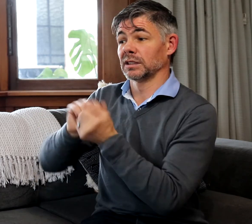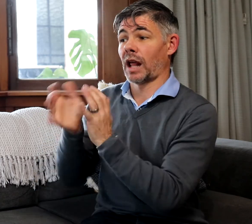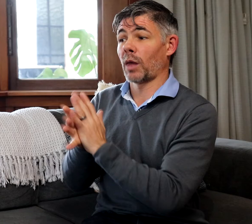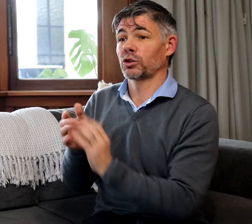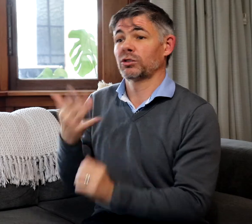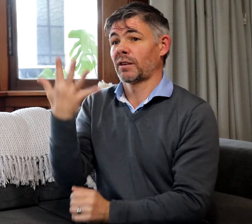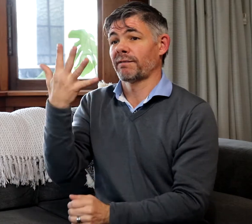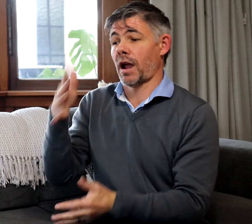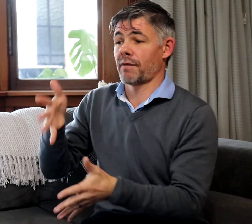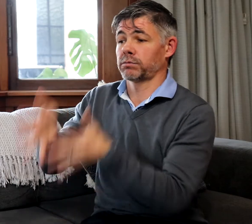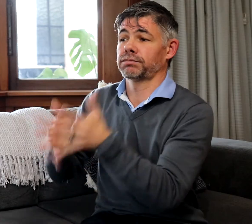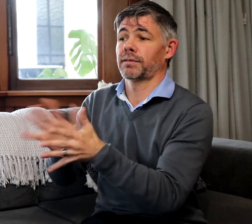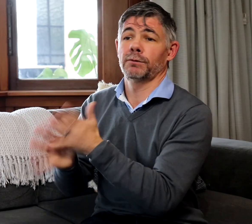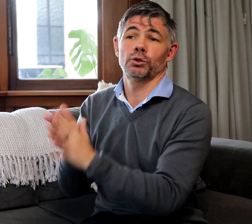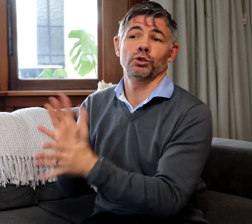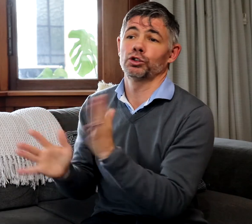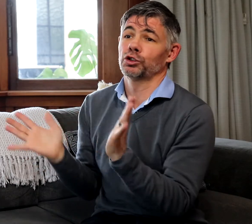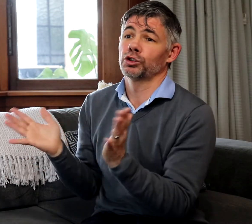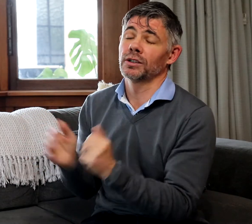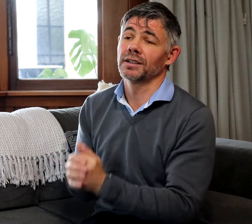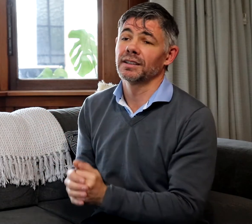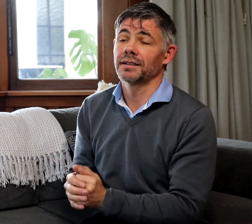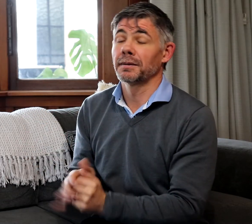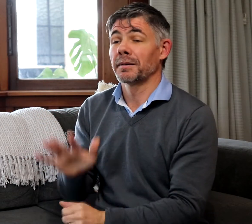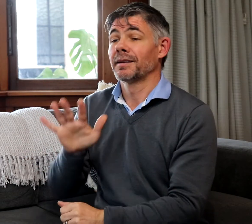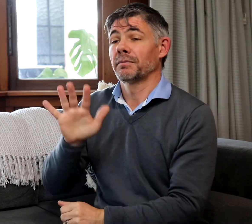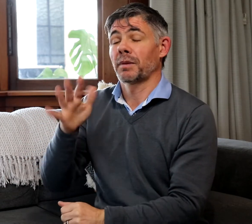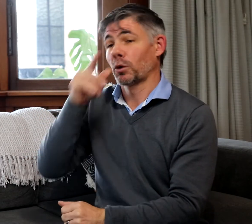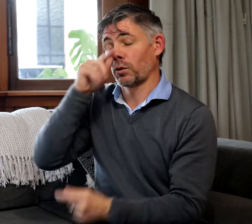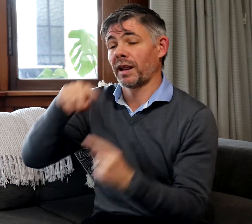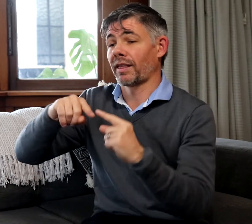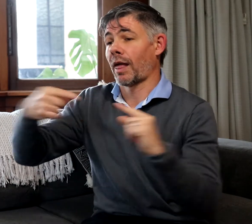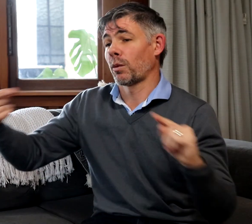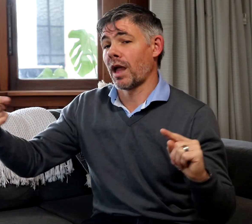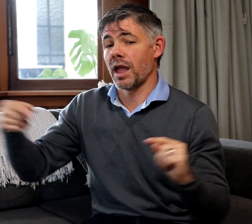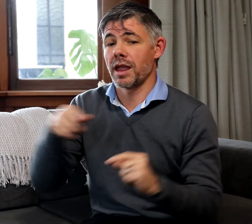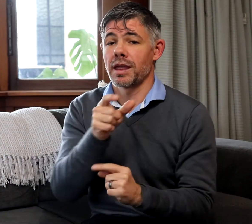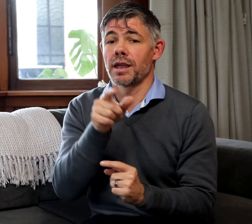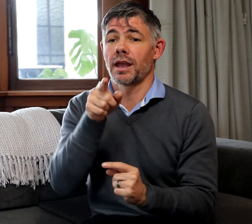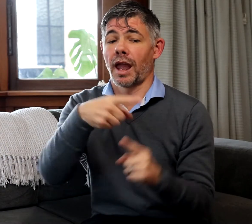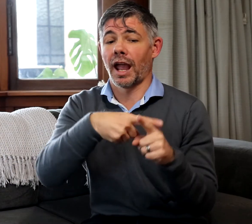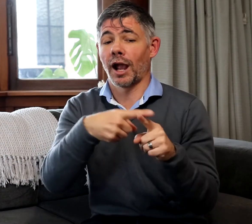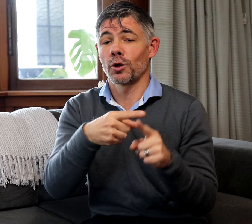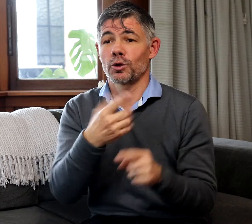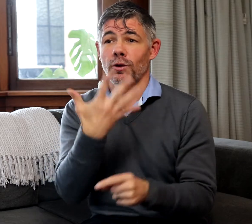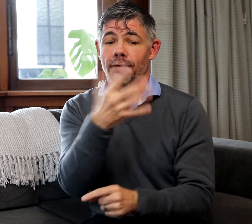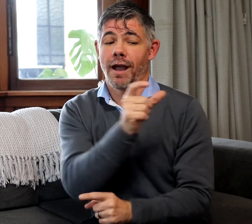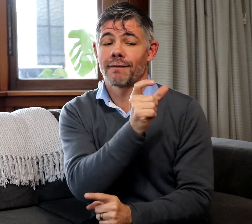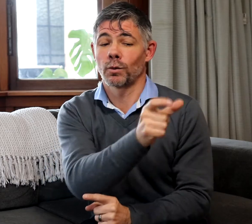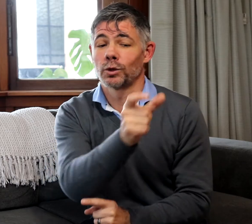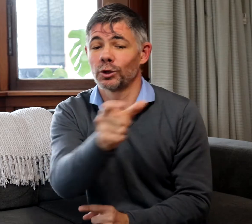And so, for example, what might be said in a sentence in English can be just said in a few signs in sign language